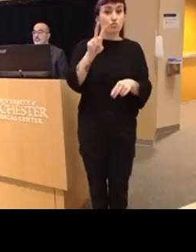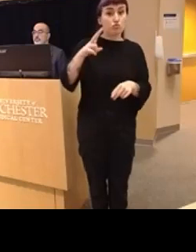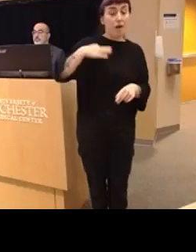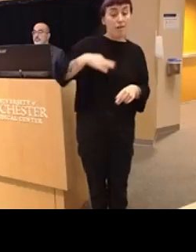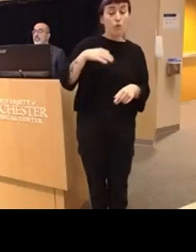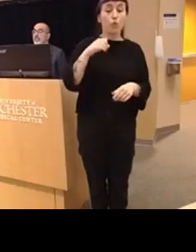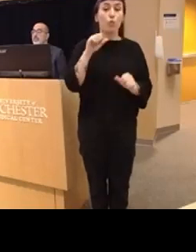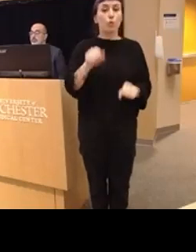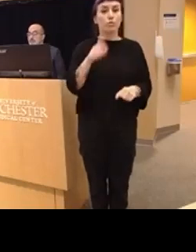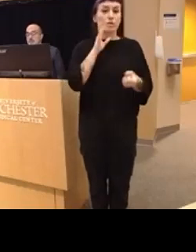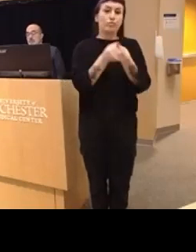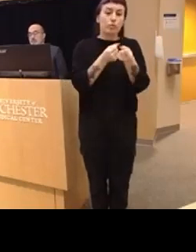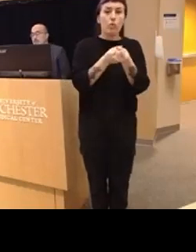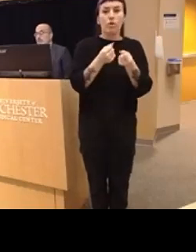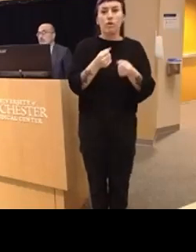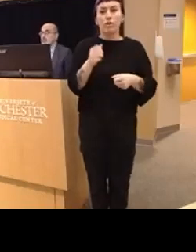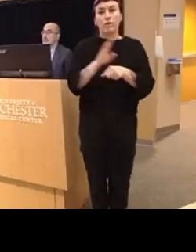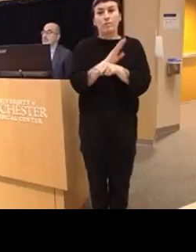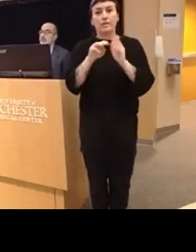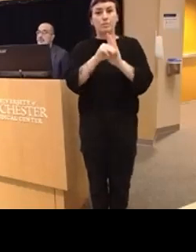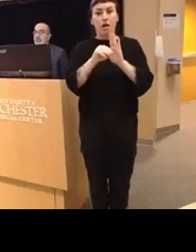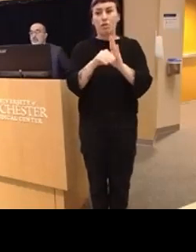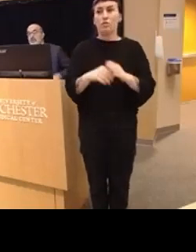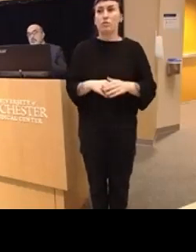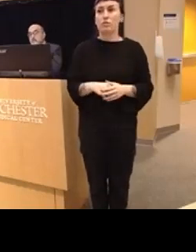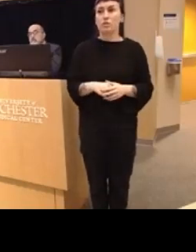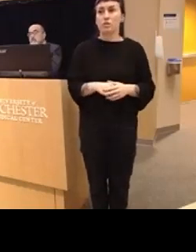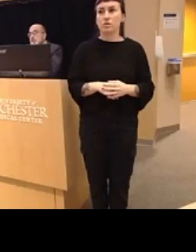could support the like the like a business model for doing that at our institution that we could